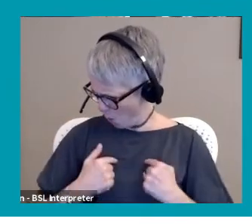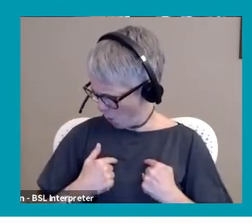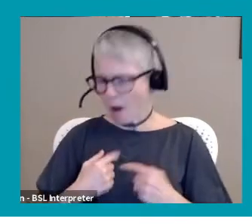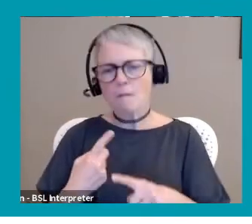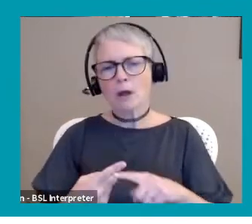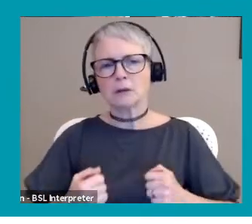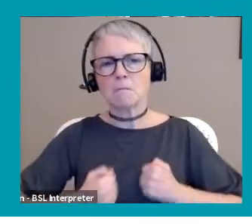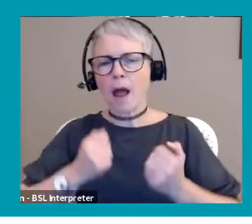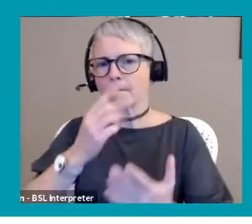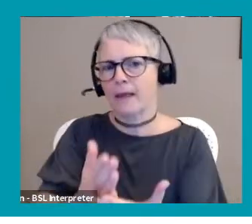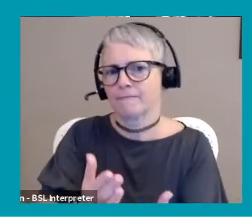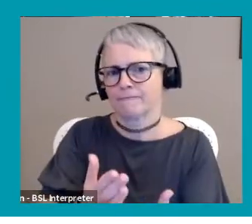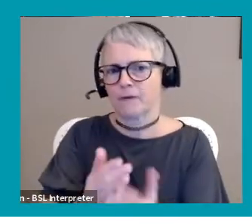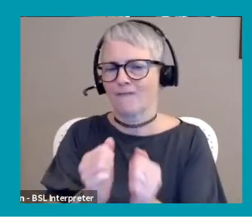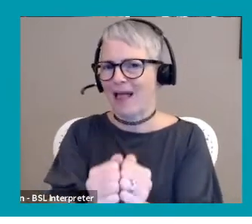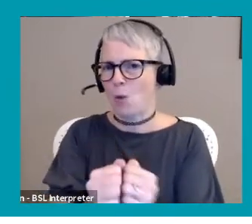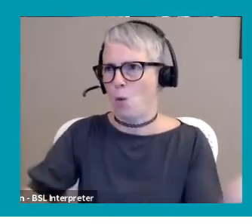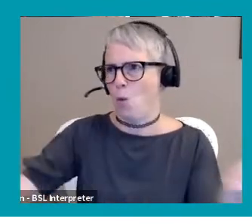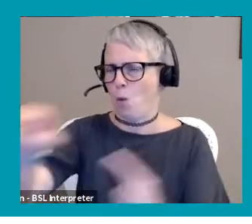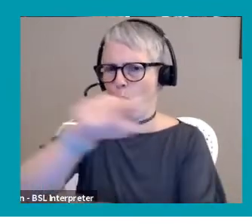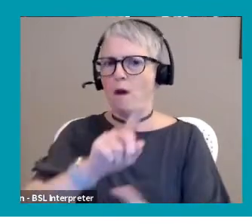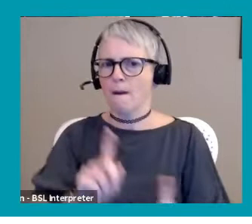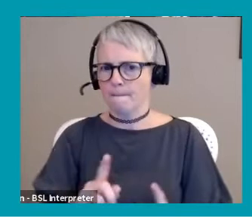So this is a kind of stuff that we do right before the job search.